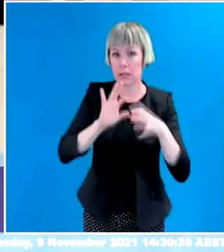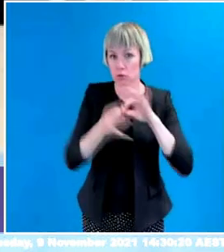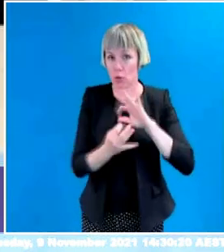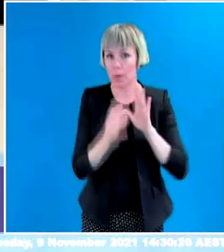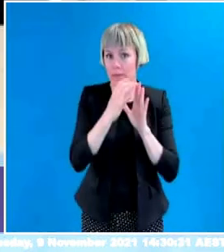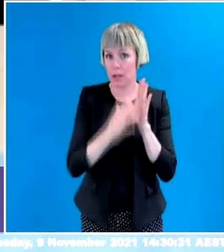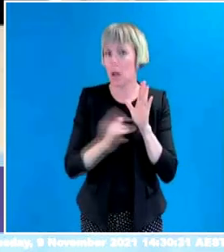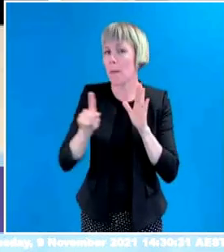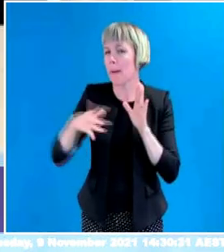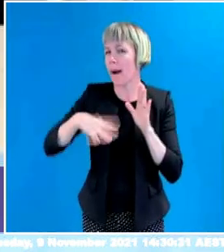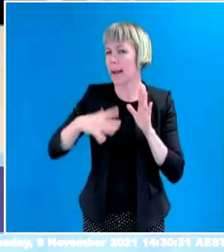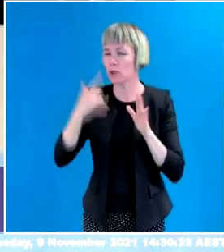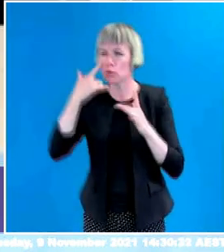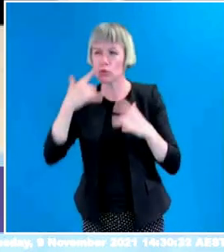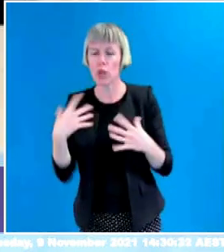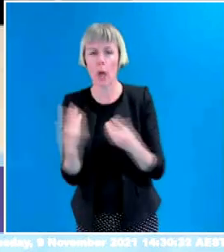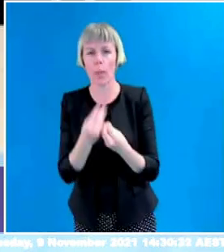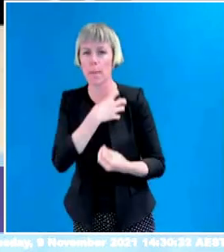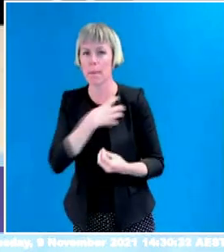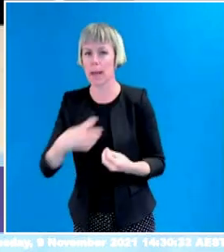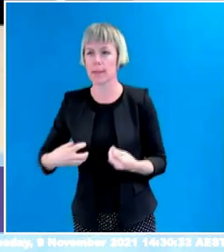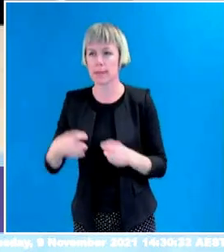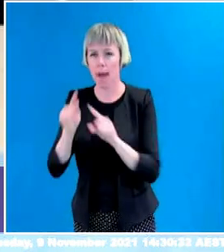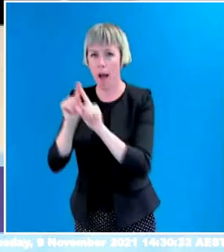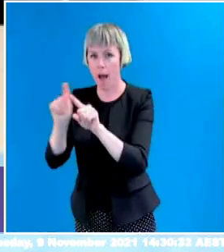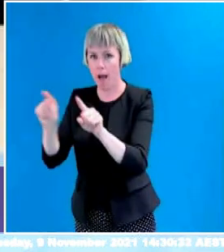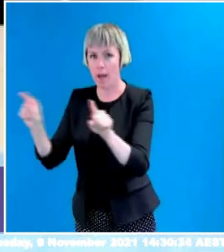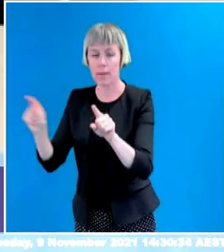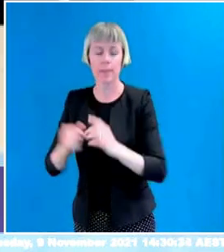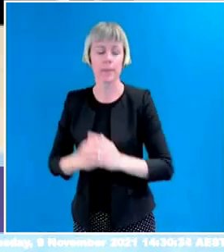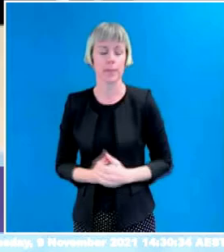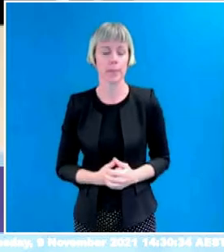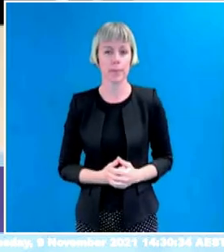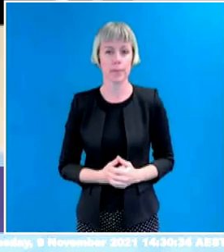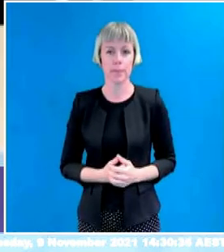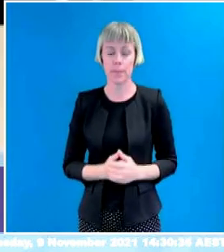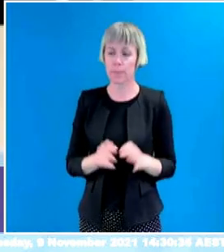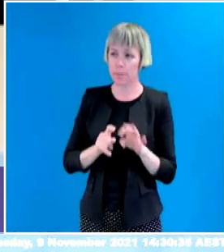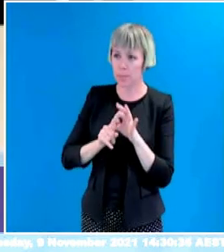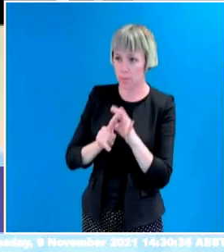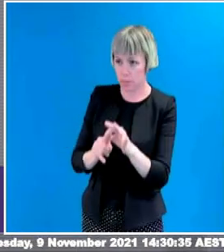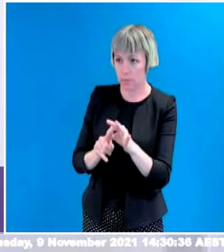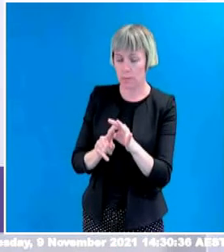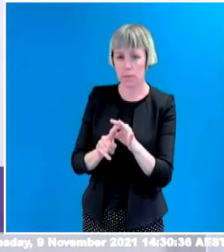Mr Mansfield, has the Department of Social Services and the